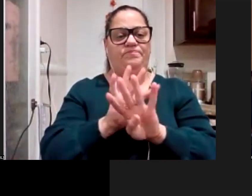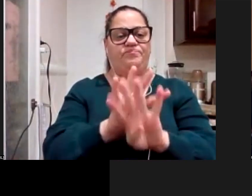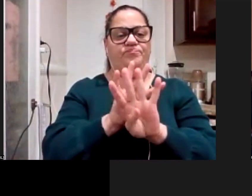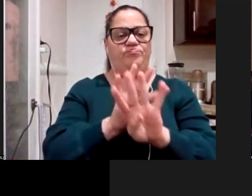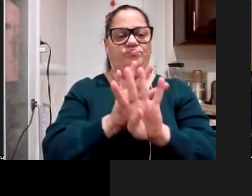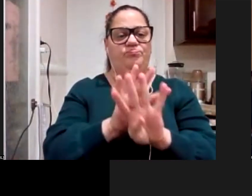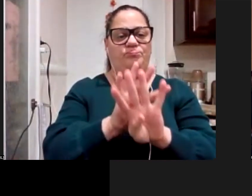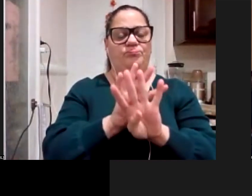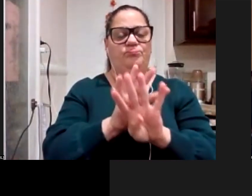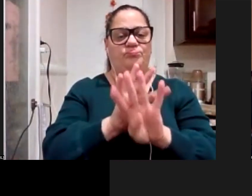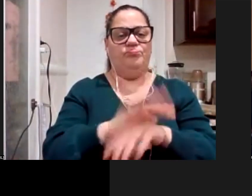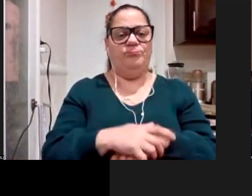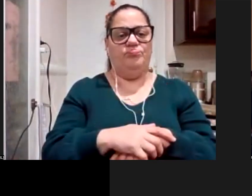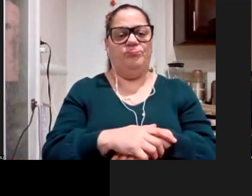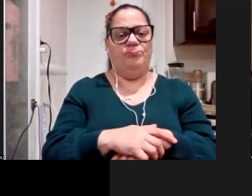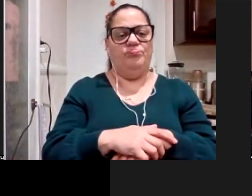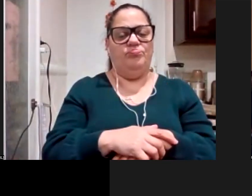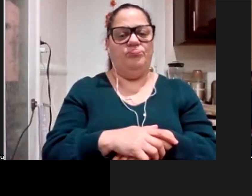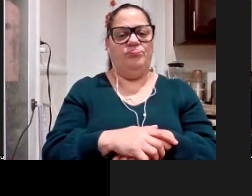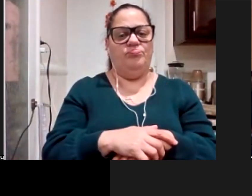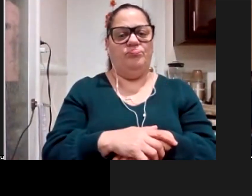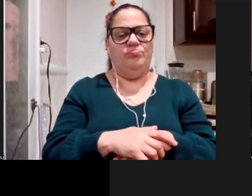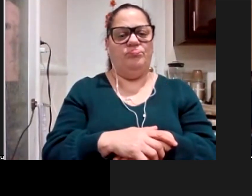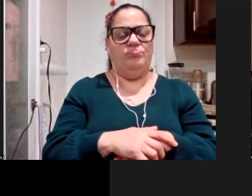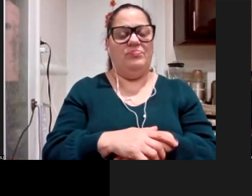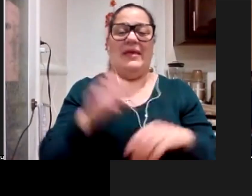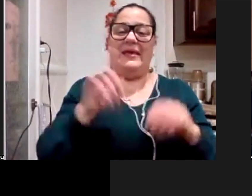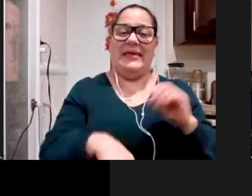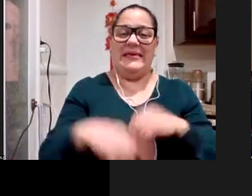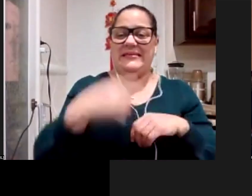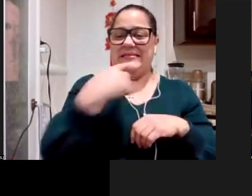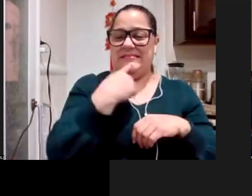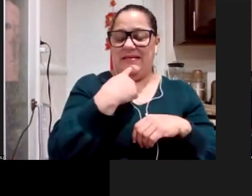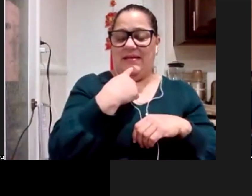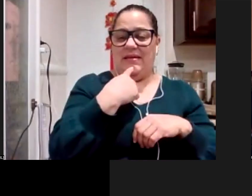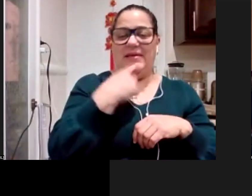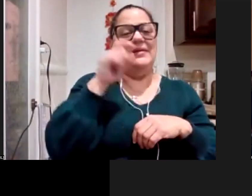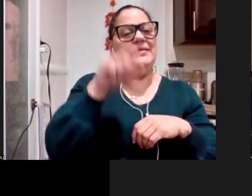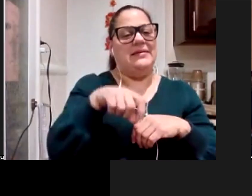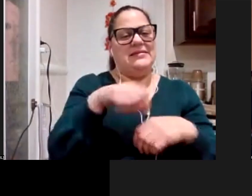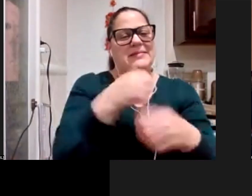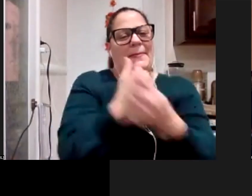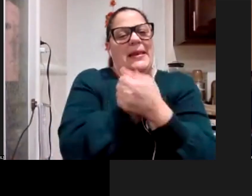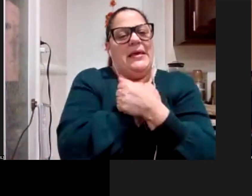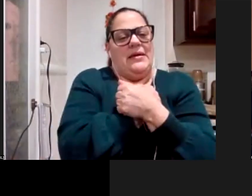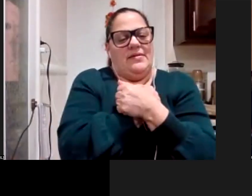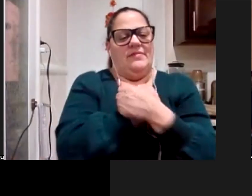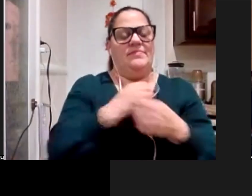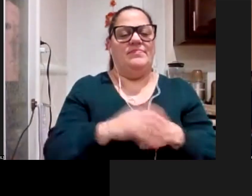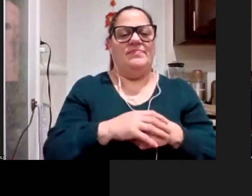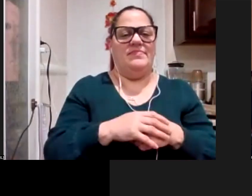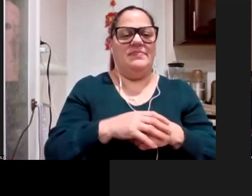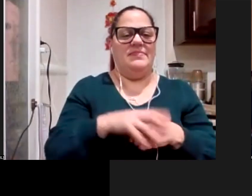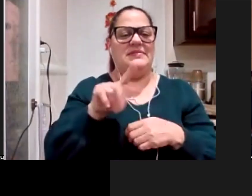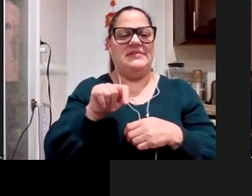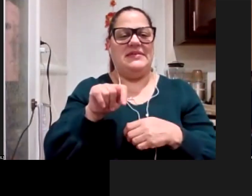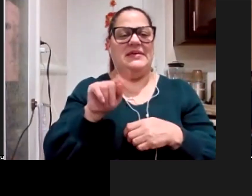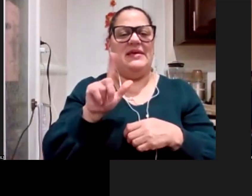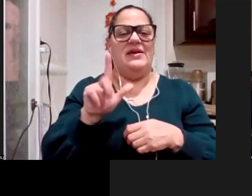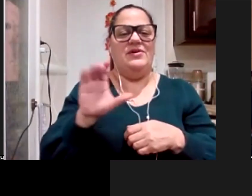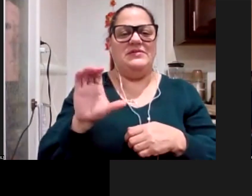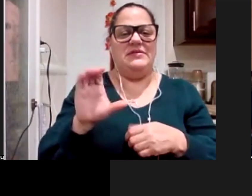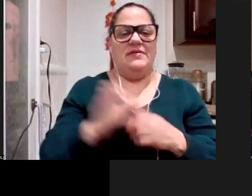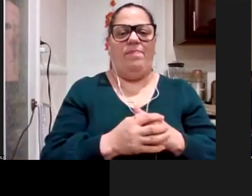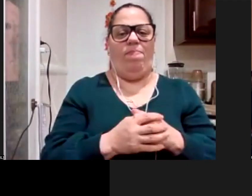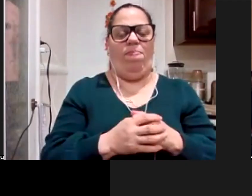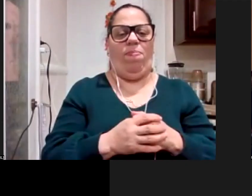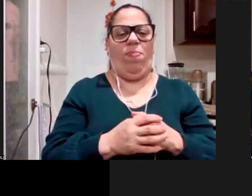it's uh I can't say it's worse for wear, but it needs a little a little reparation done on it. Um,